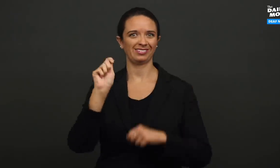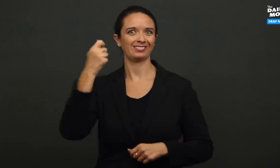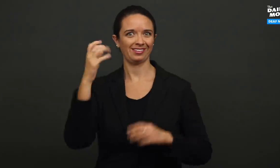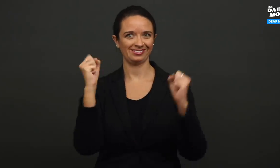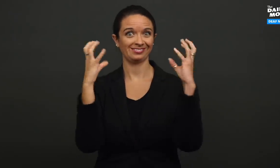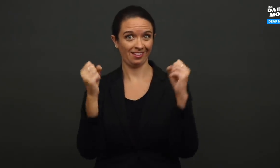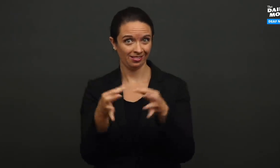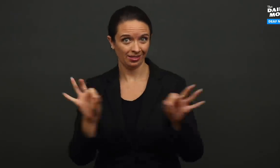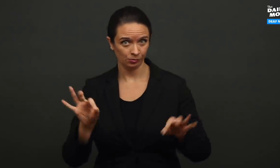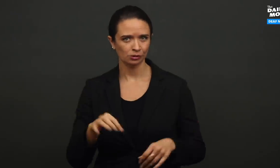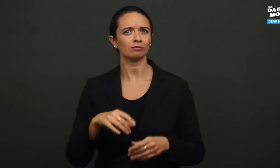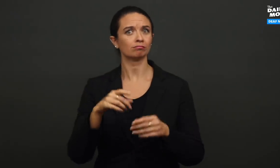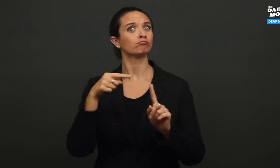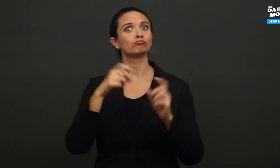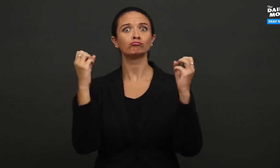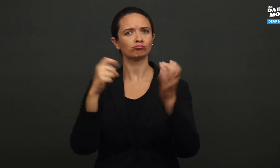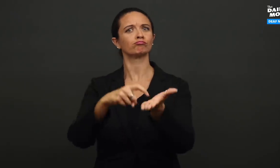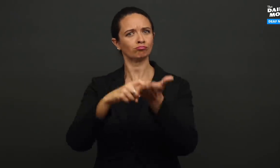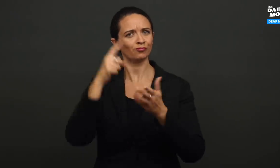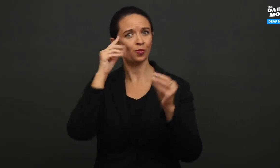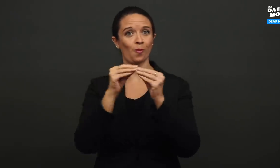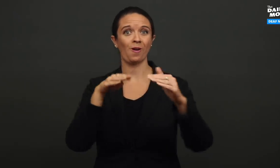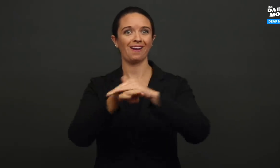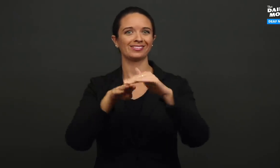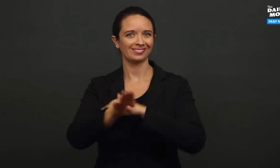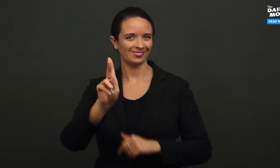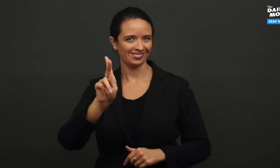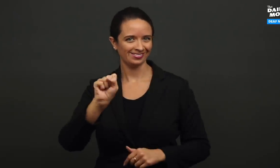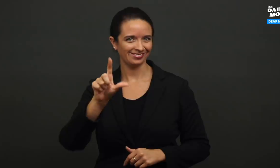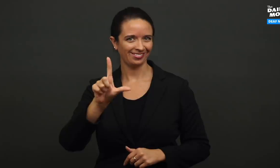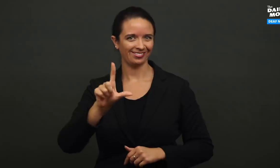Kenyan Sign Language to call for more access to KSL.